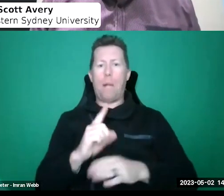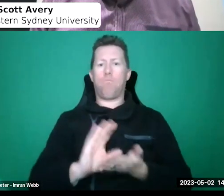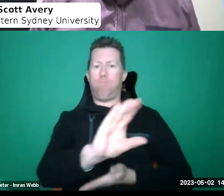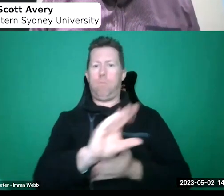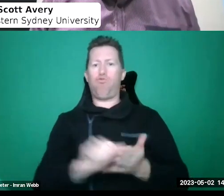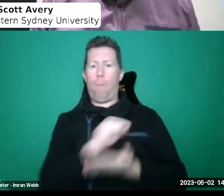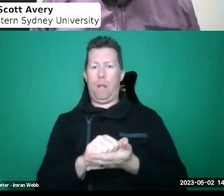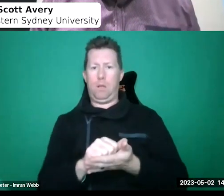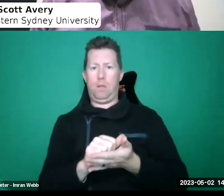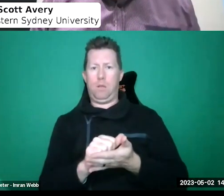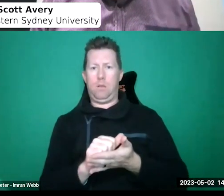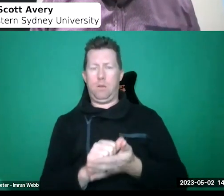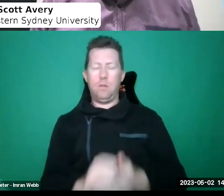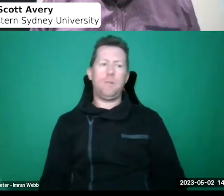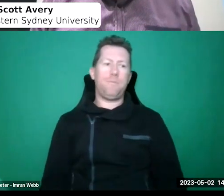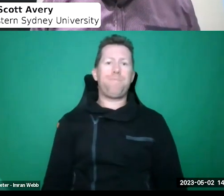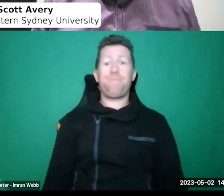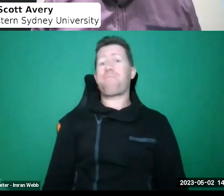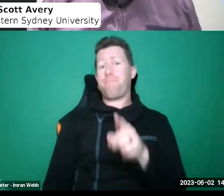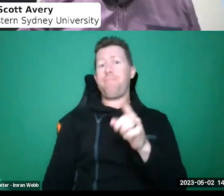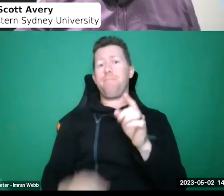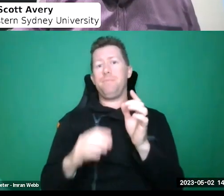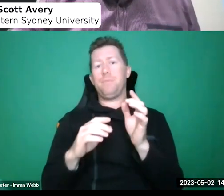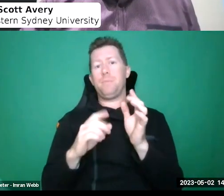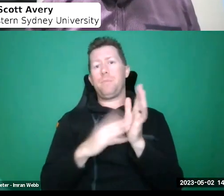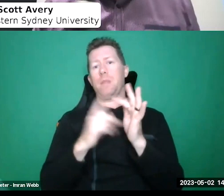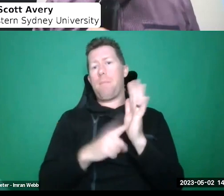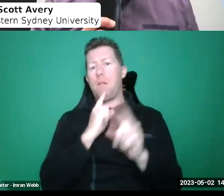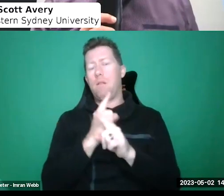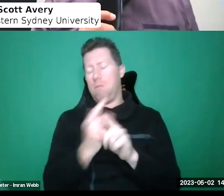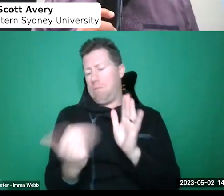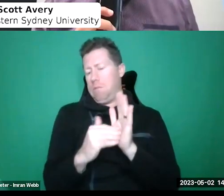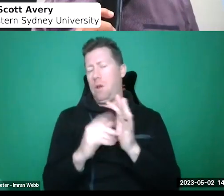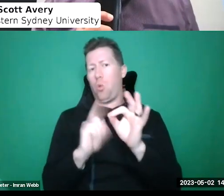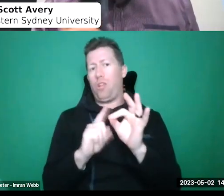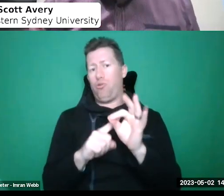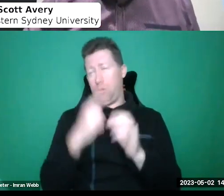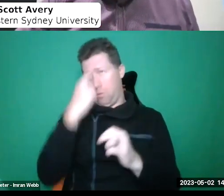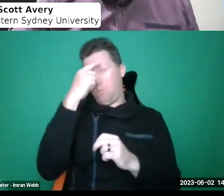It's really important. I guess just a follow up question that's also come through